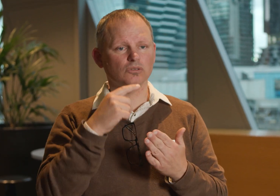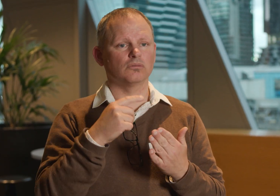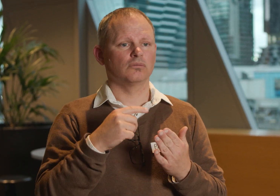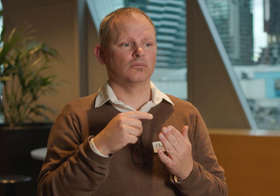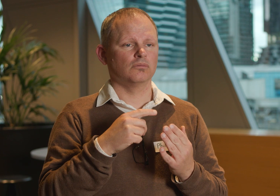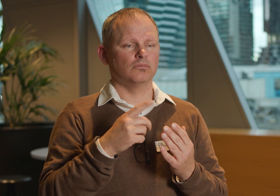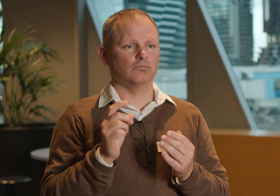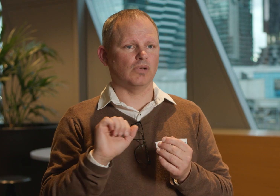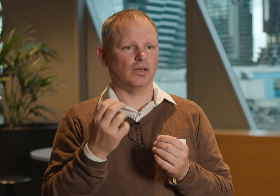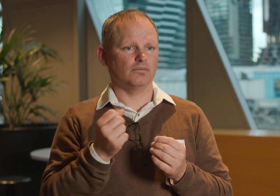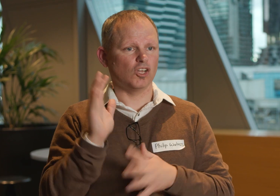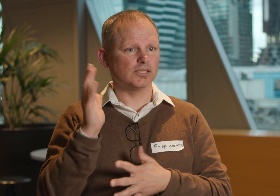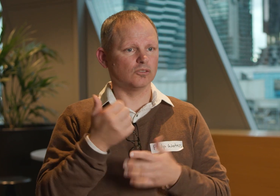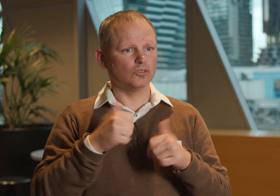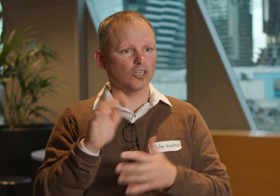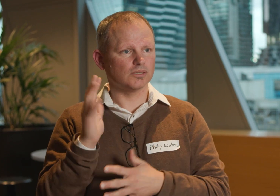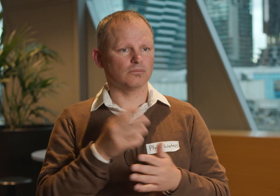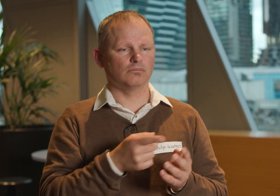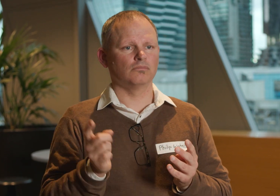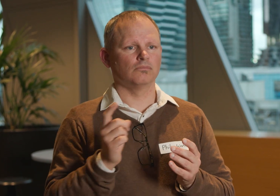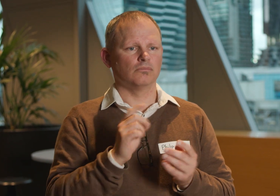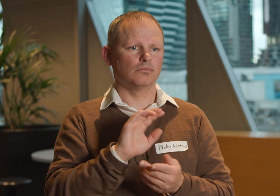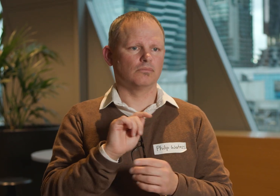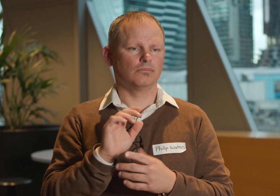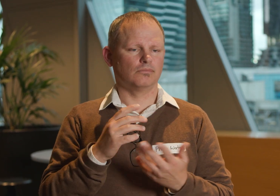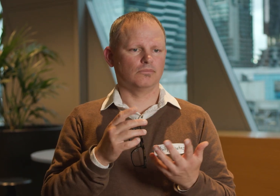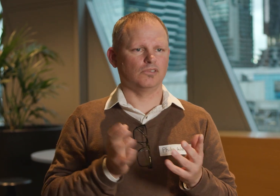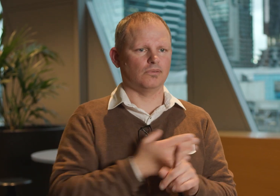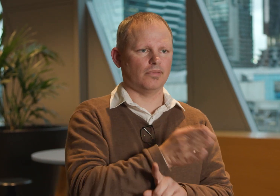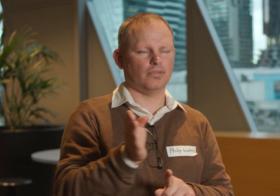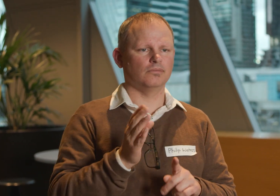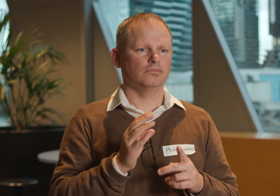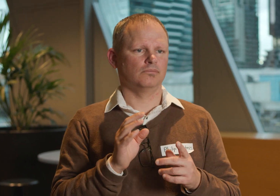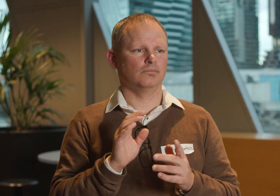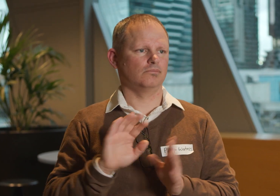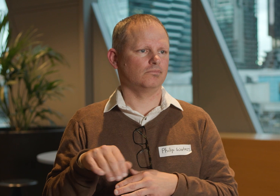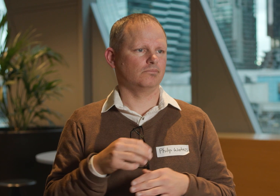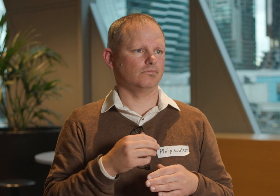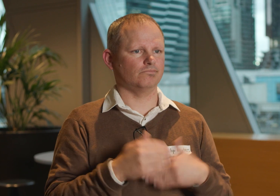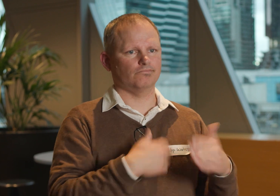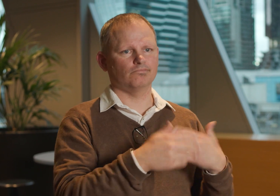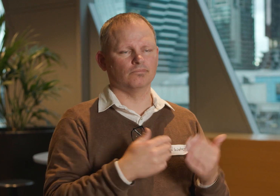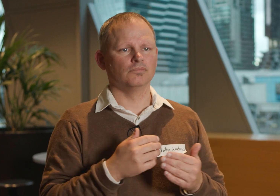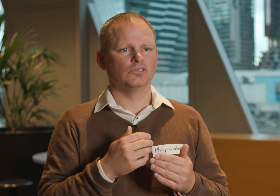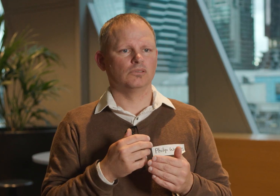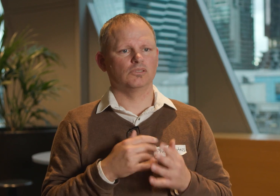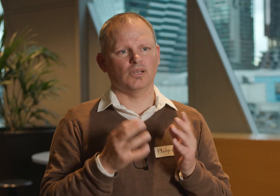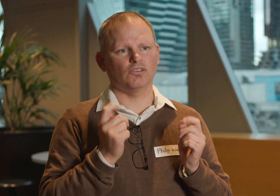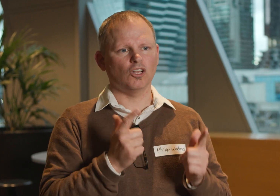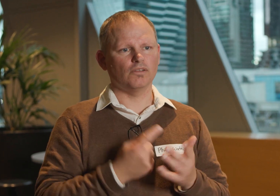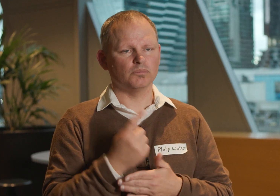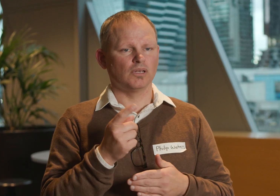disability. I work with people who are hard and deaf, deaf and hard of hearing sorry, I work in